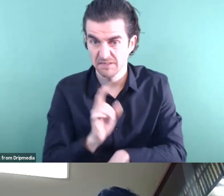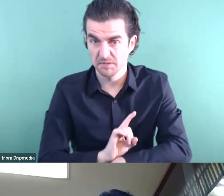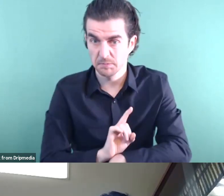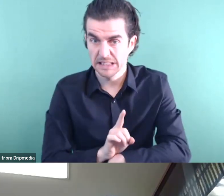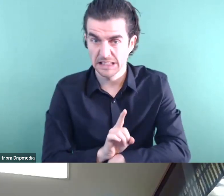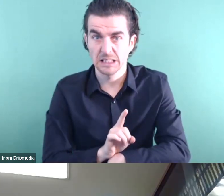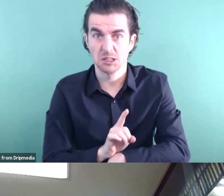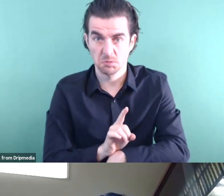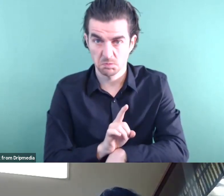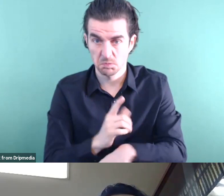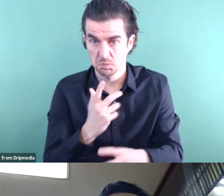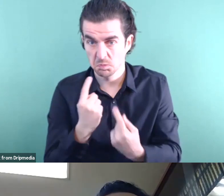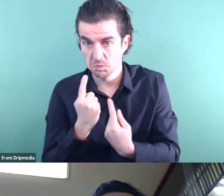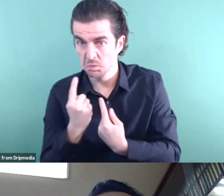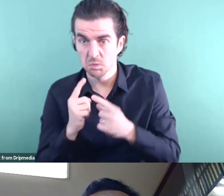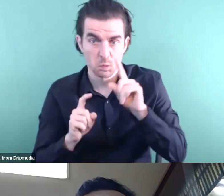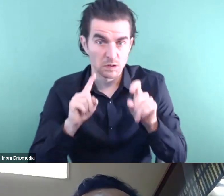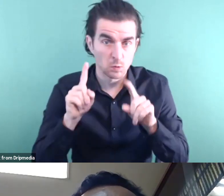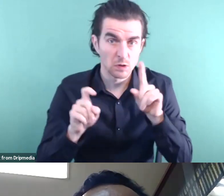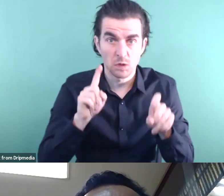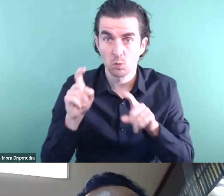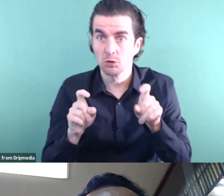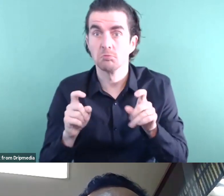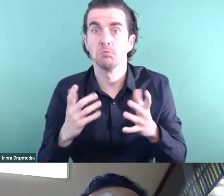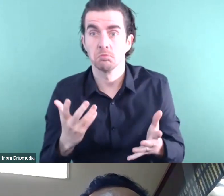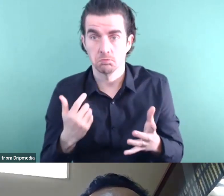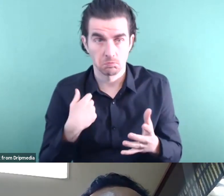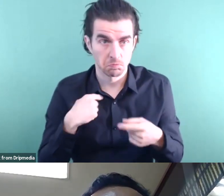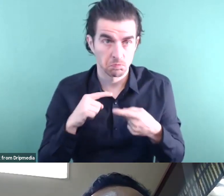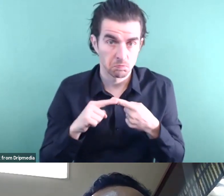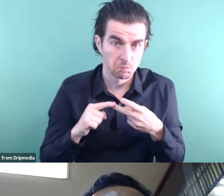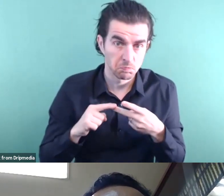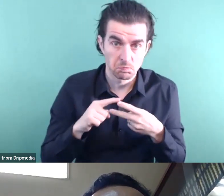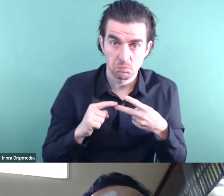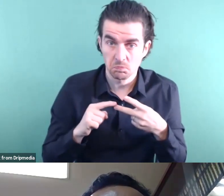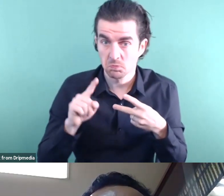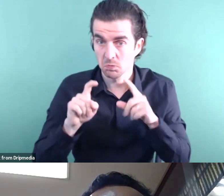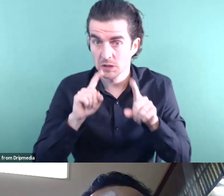I might direct this question to possibly Alex again, sorry Alex.